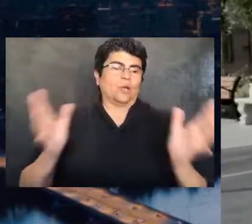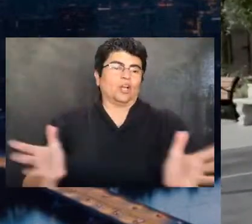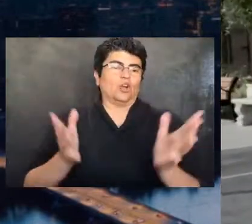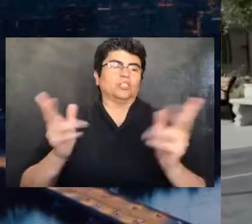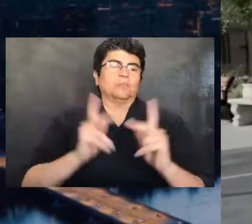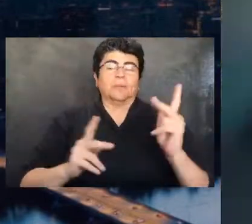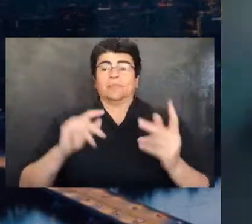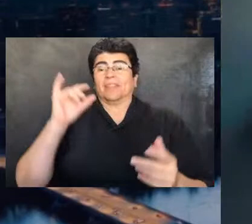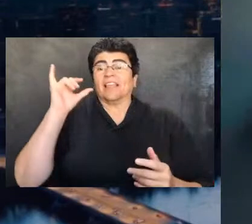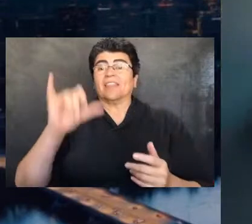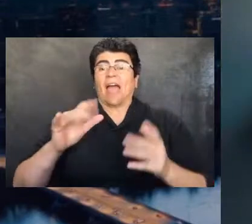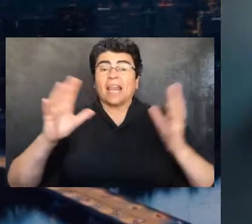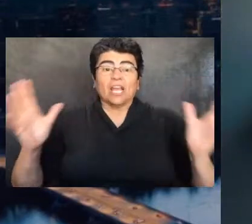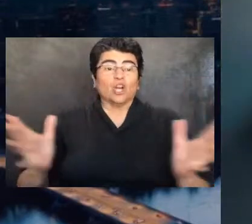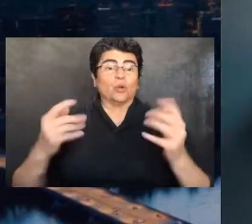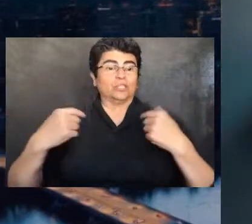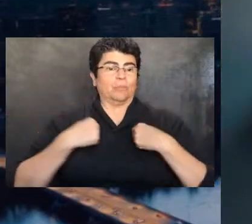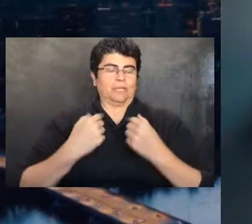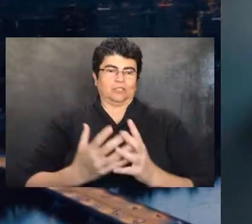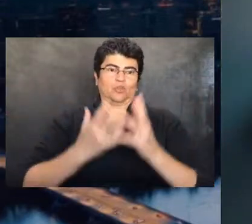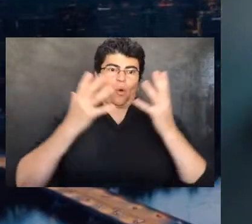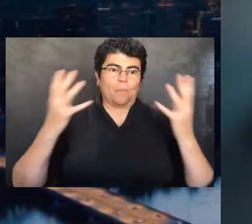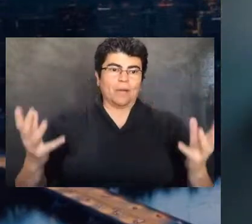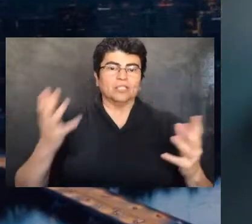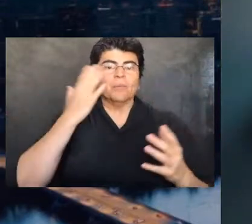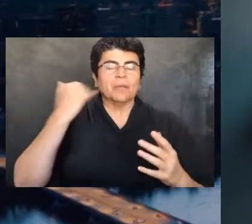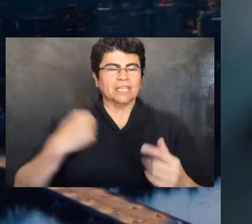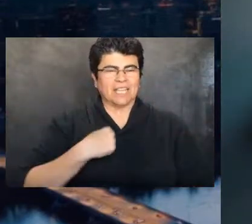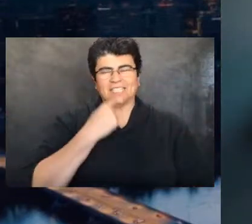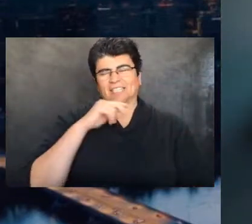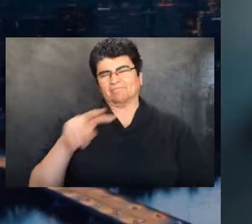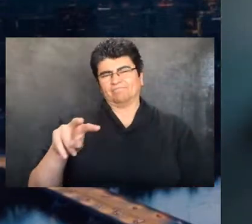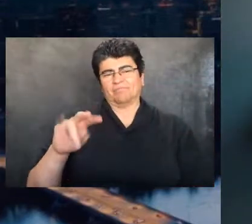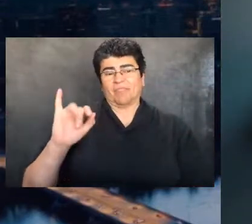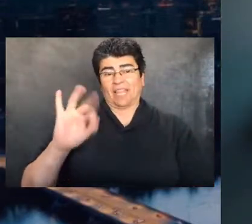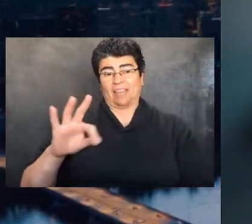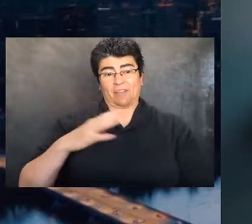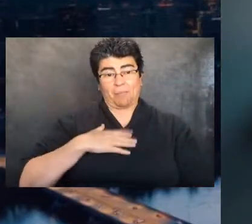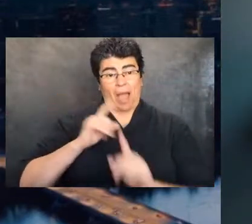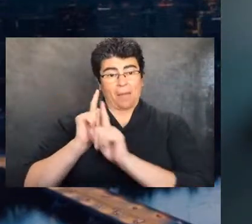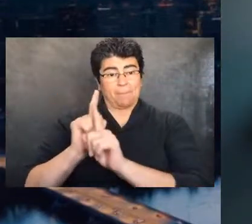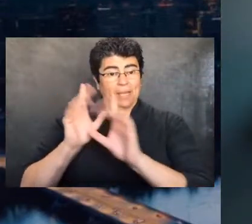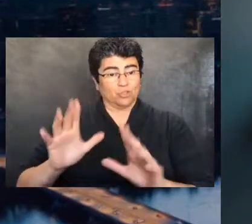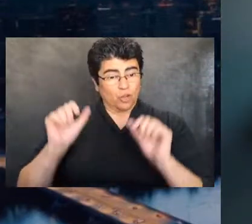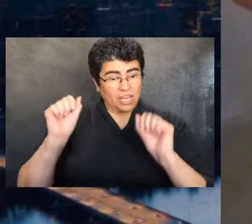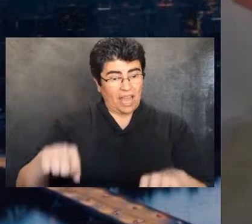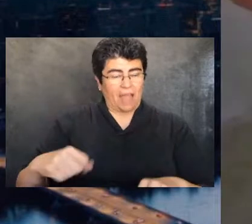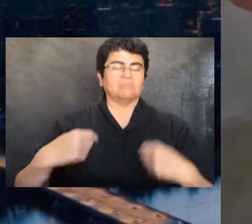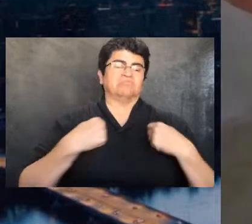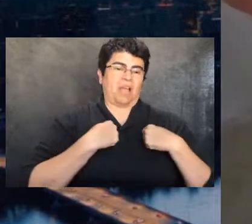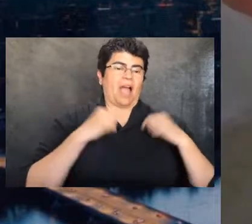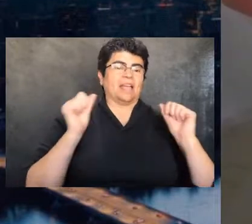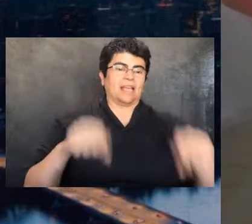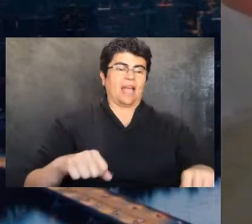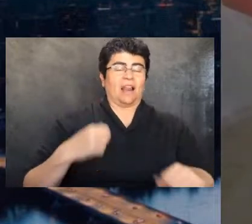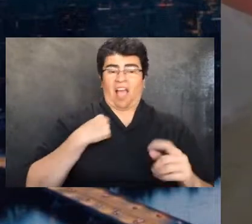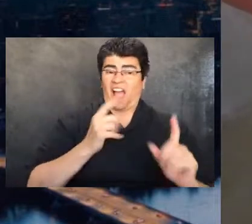But that encouraged me so much, because I said, "If my mentor can do it, I can do it." I just went for it,